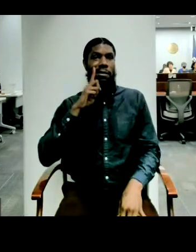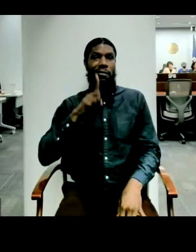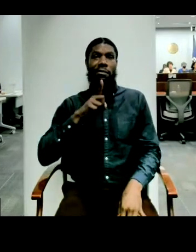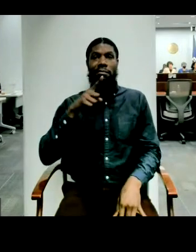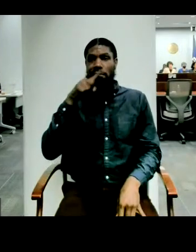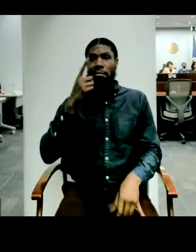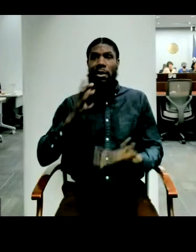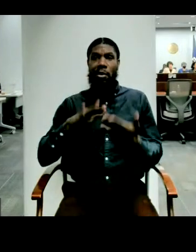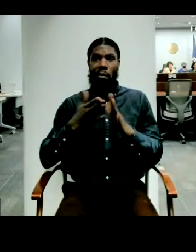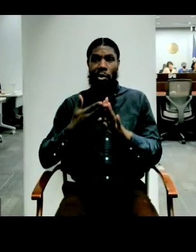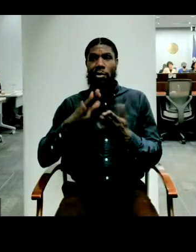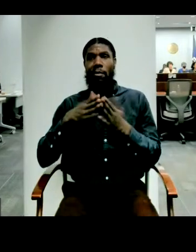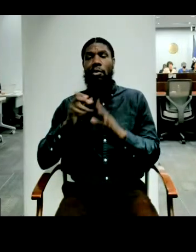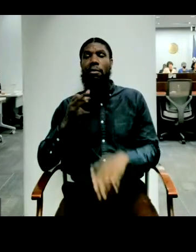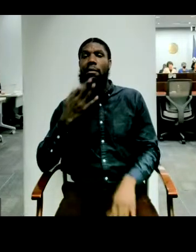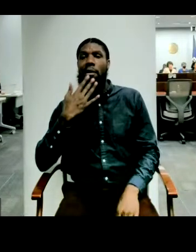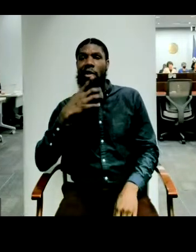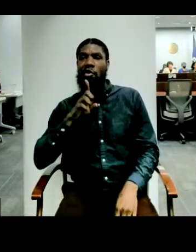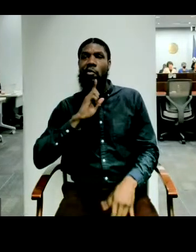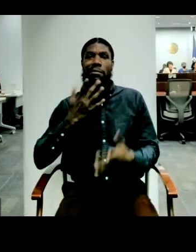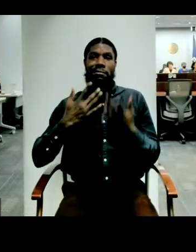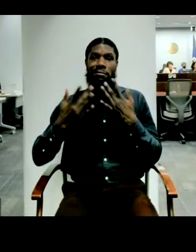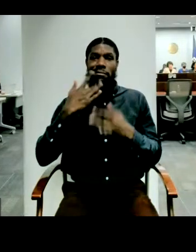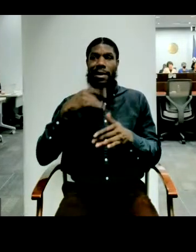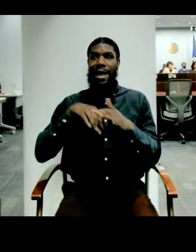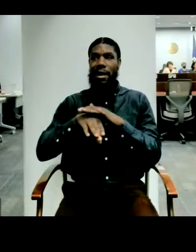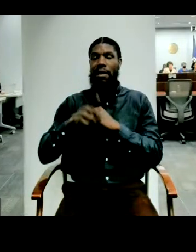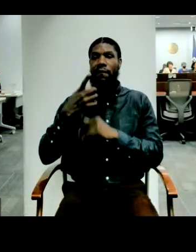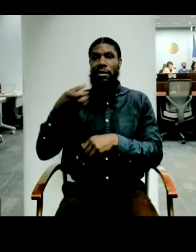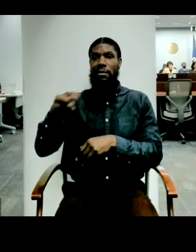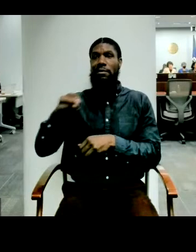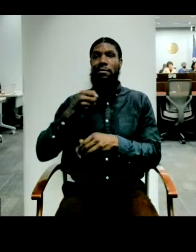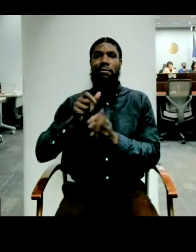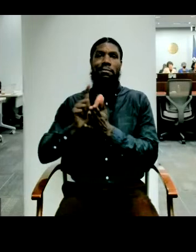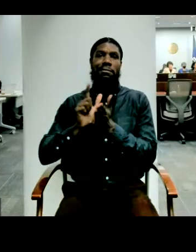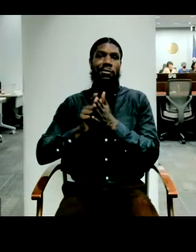um lack of access to obtaining an attorney um, to obtaining legal resources.